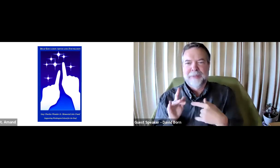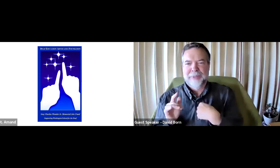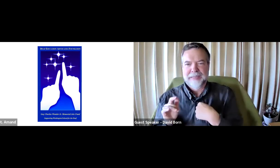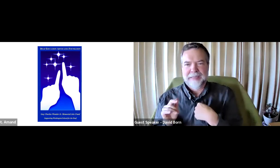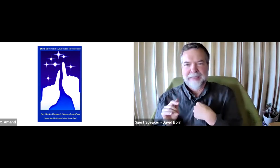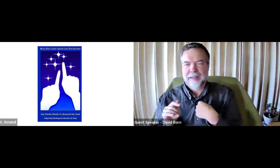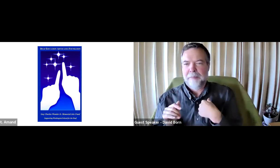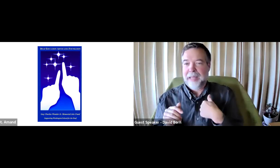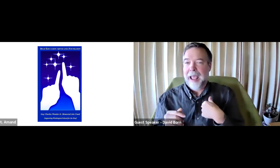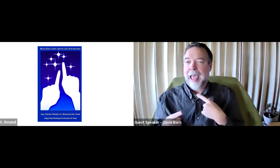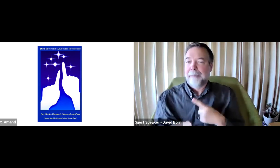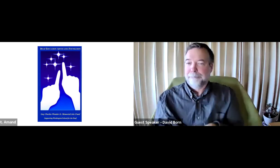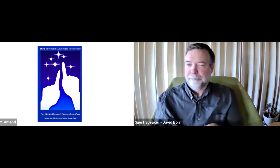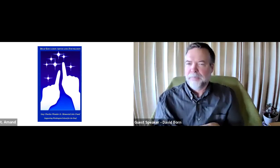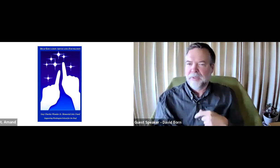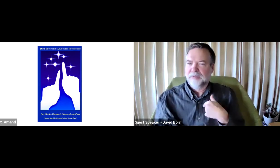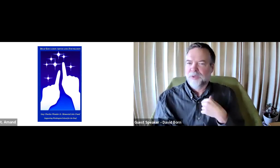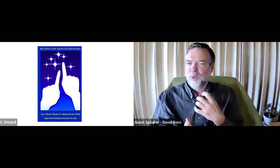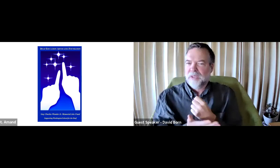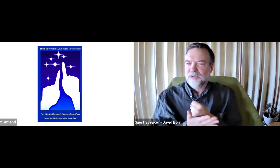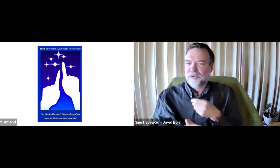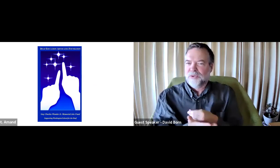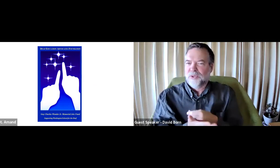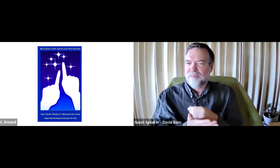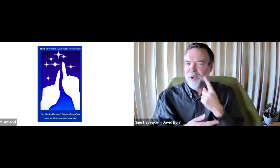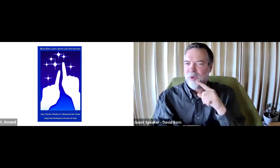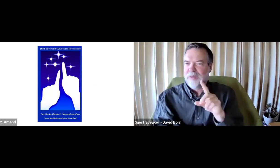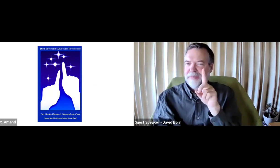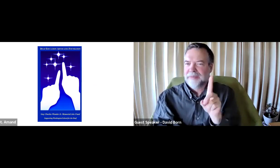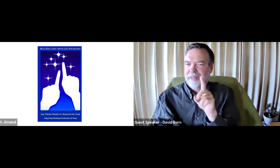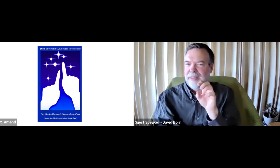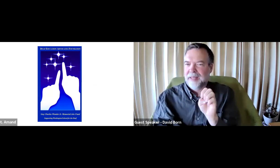And they contacted me, and it just happened that I had